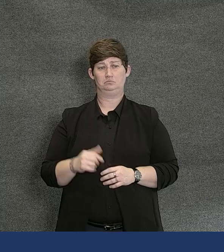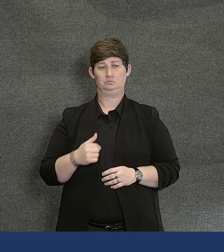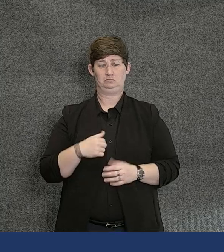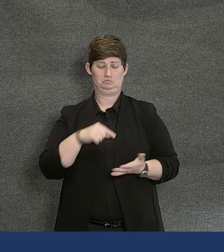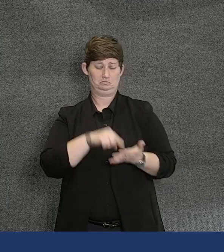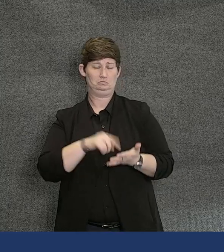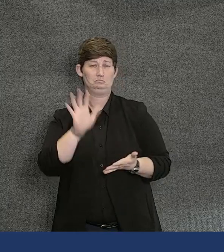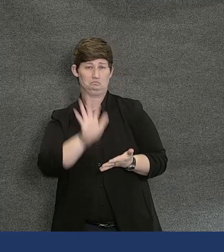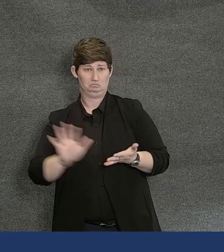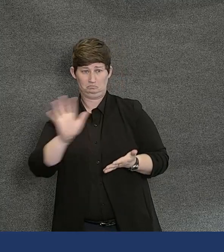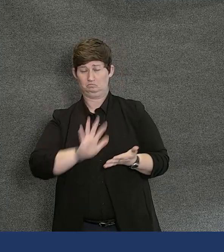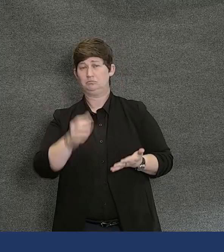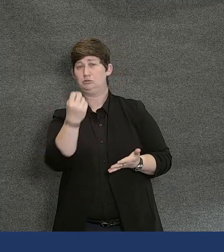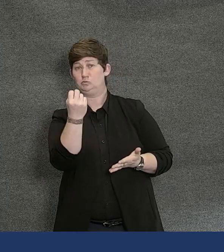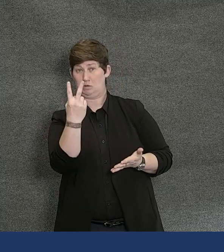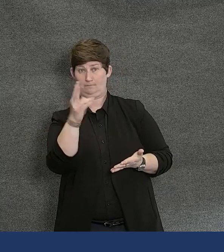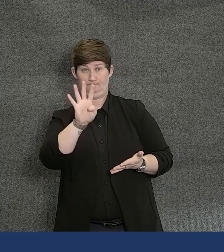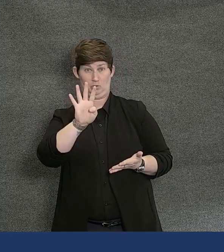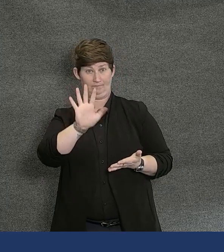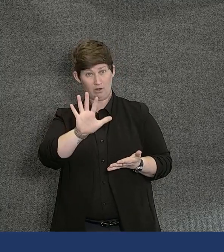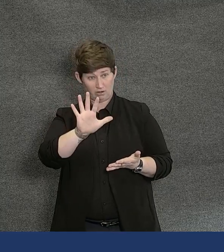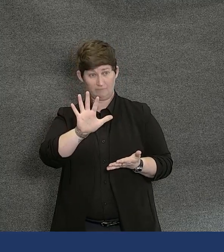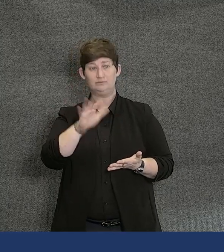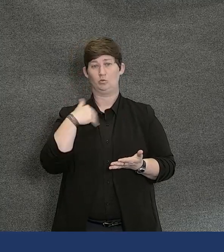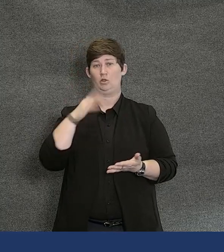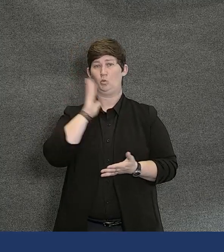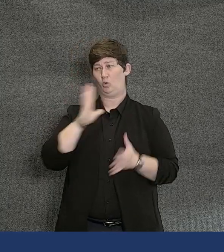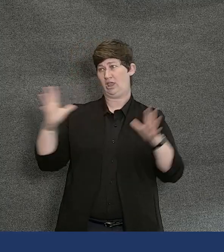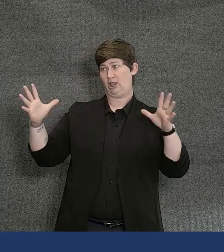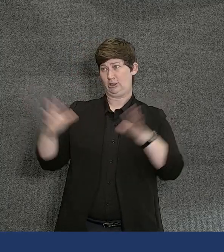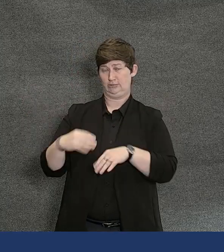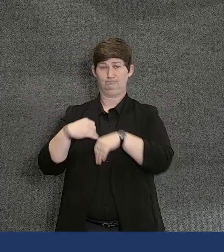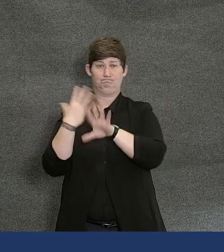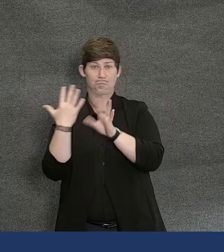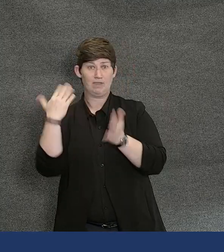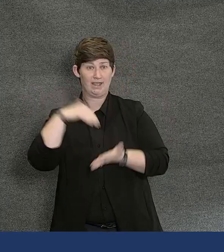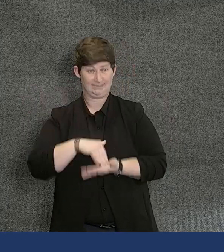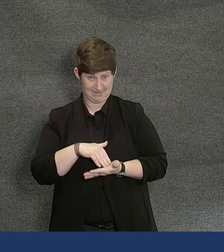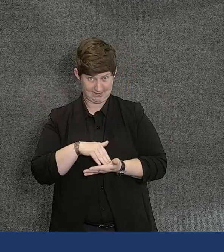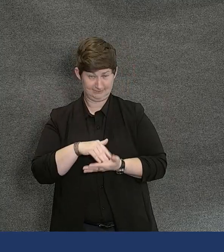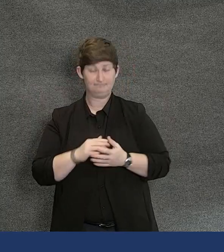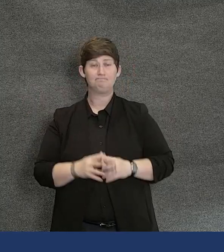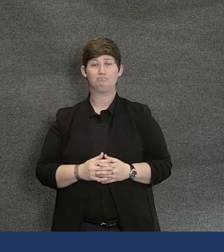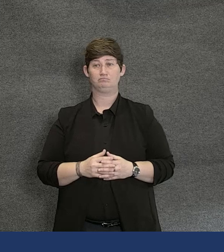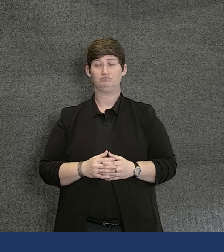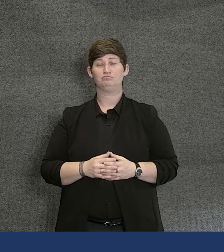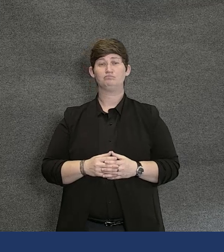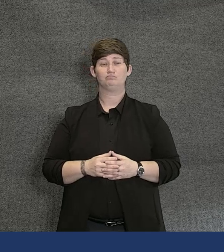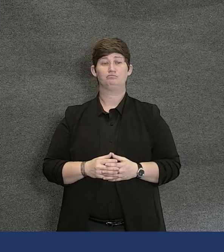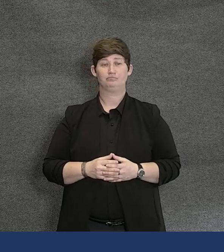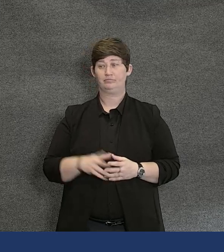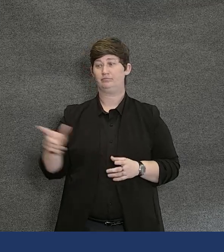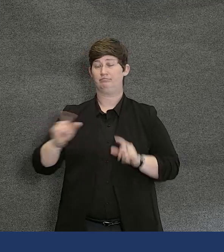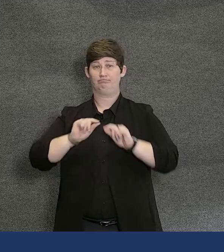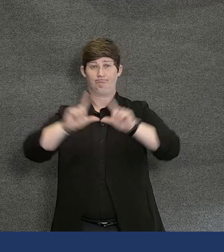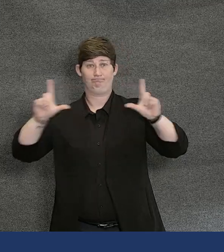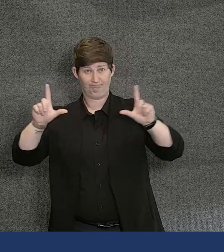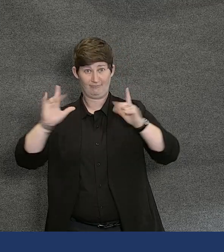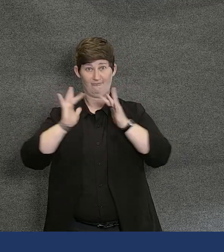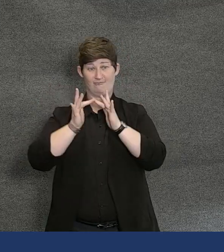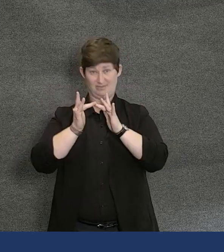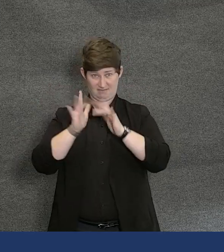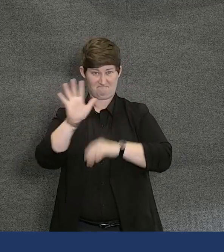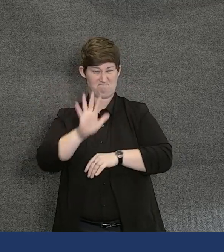We will reconvene in here, back online for everyone who's watching virtually.